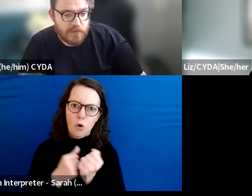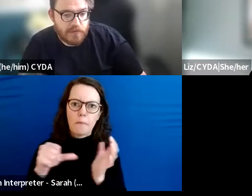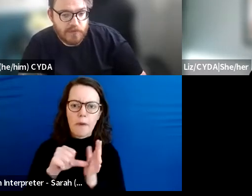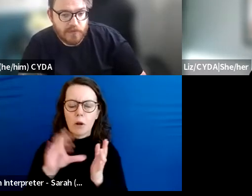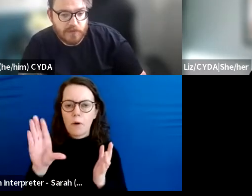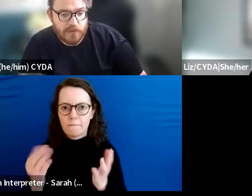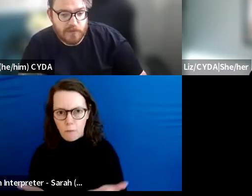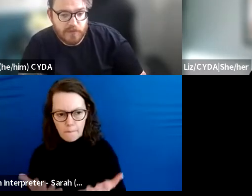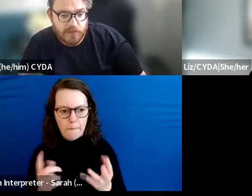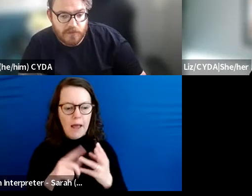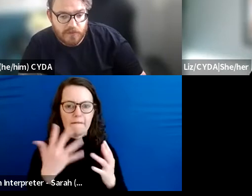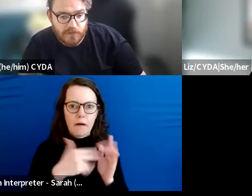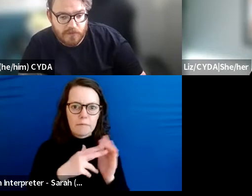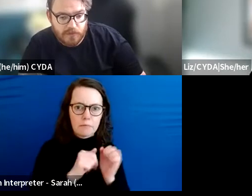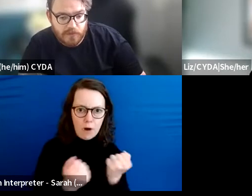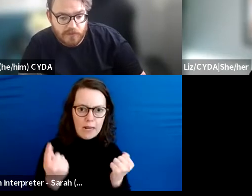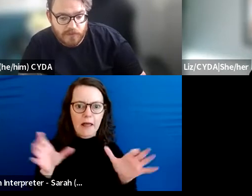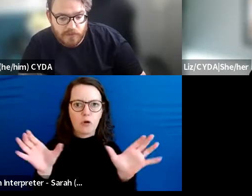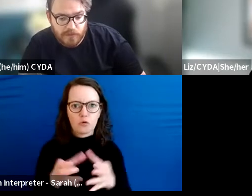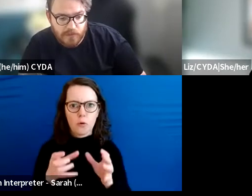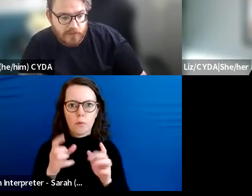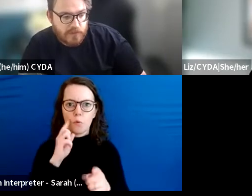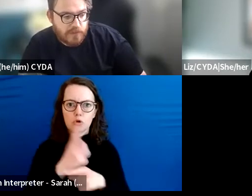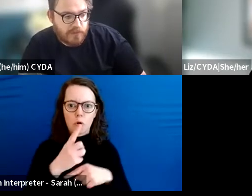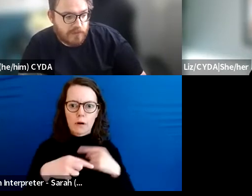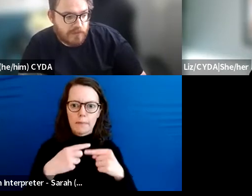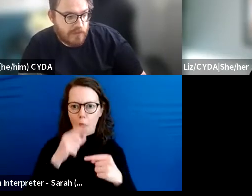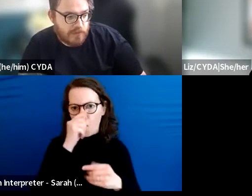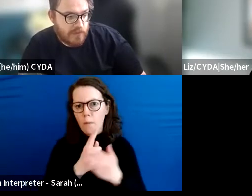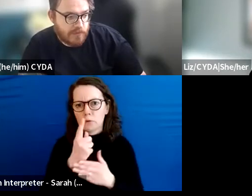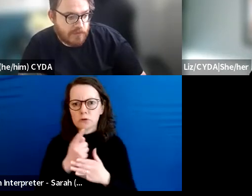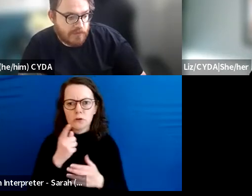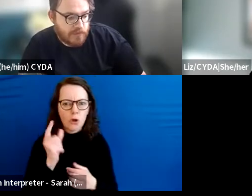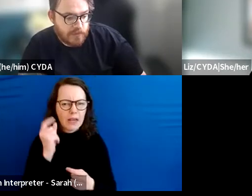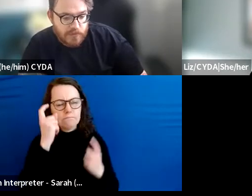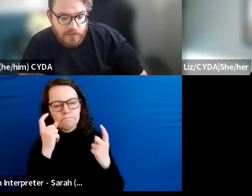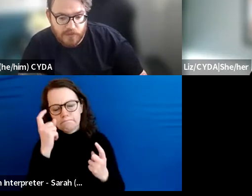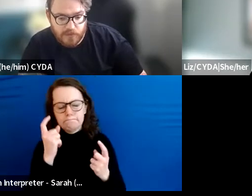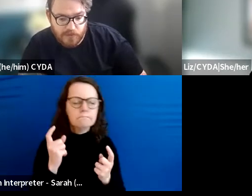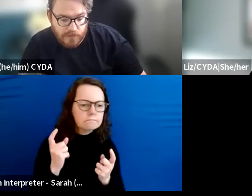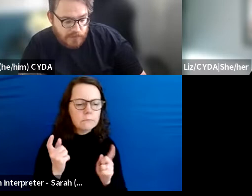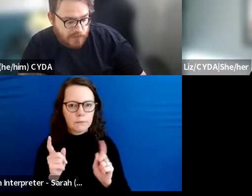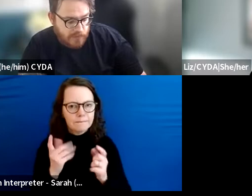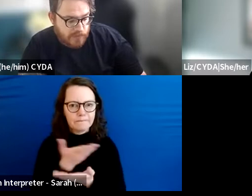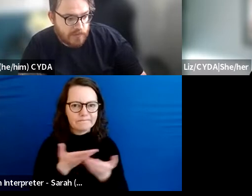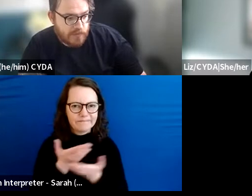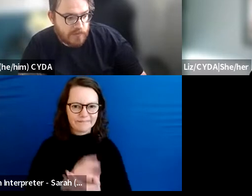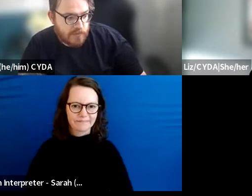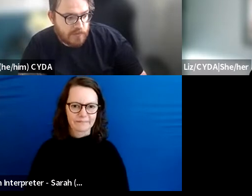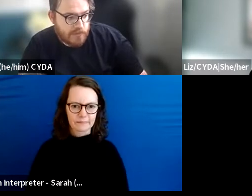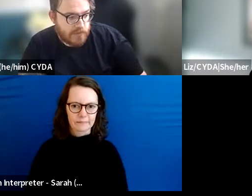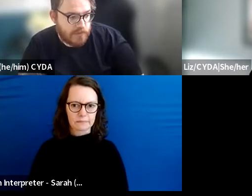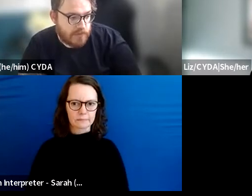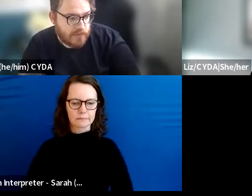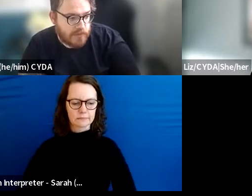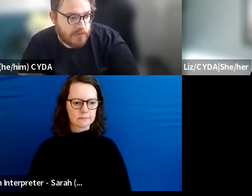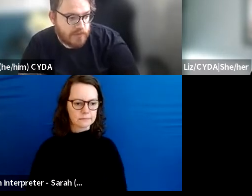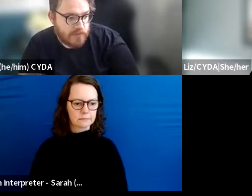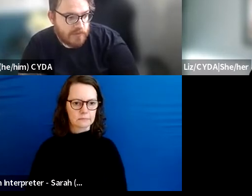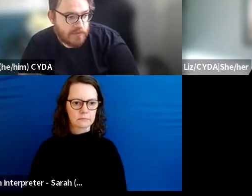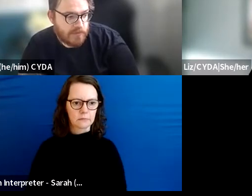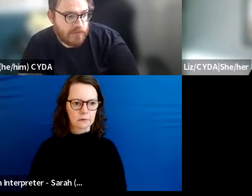After this, we'll have a five minute break and then we'll come back together and talk about some other things to consider and have some final reflections.